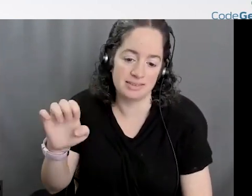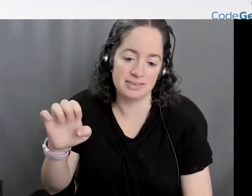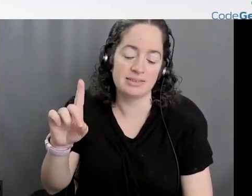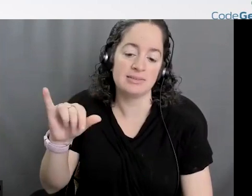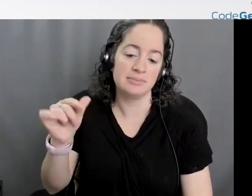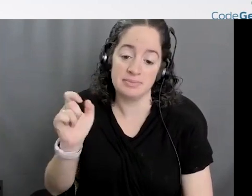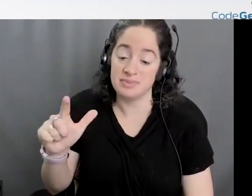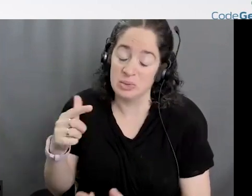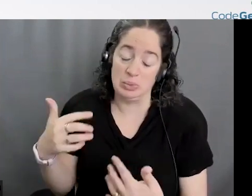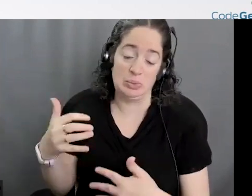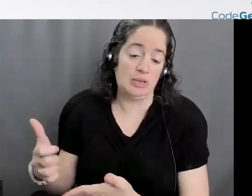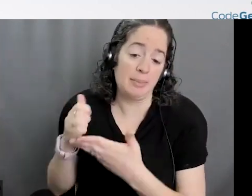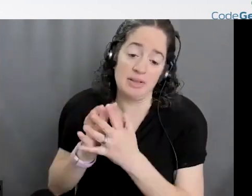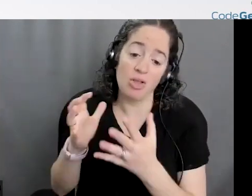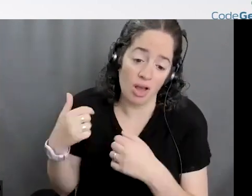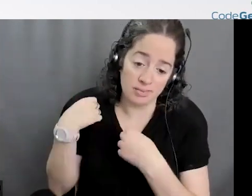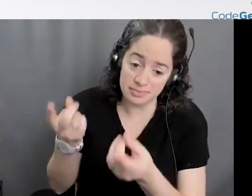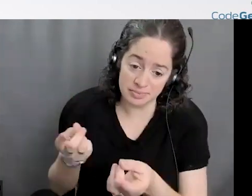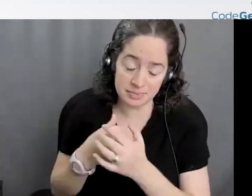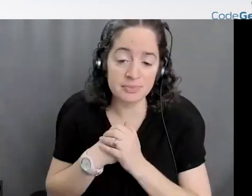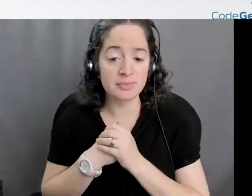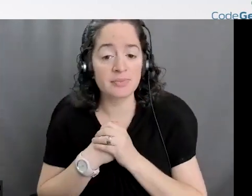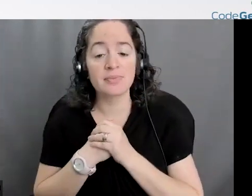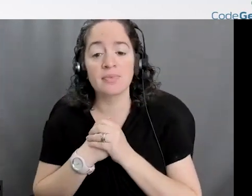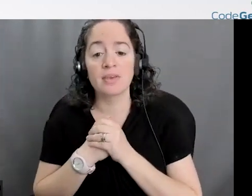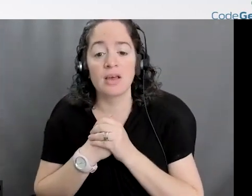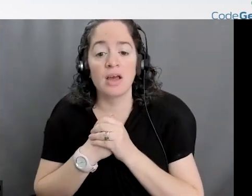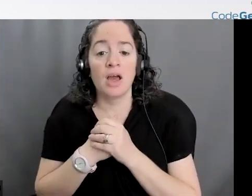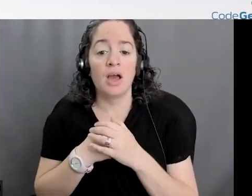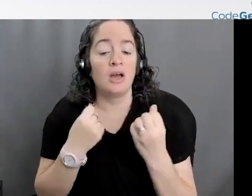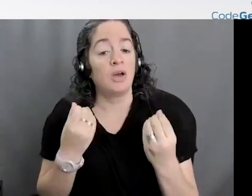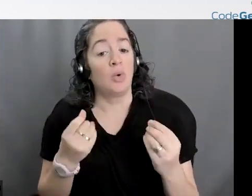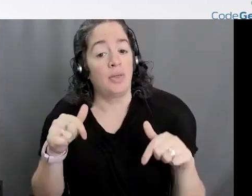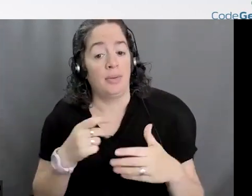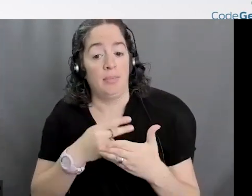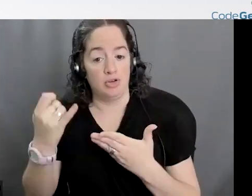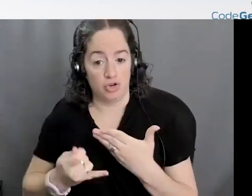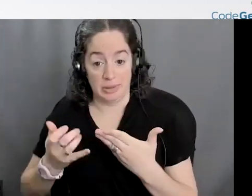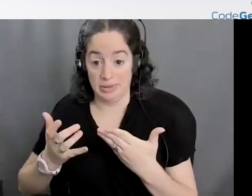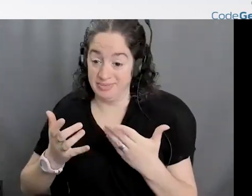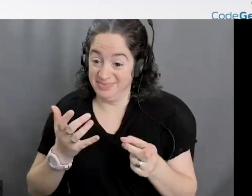There are many phases to this project and any project of this scale. This was an 18-month project, by the way.